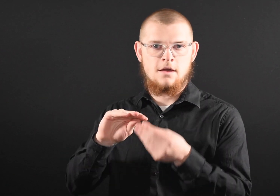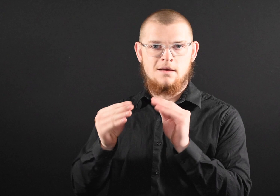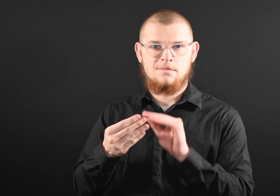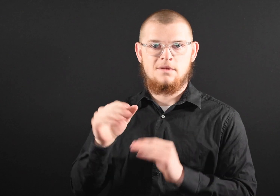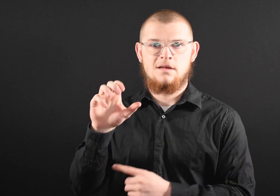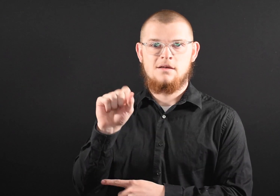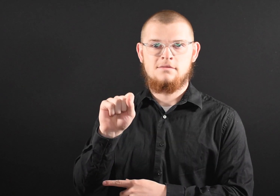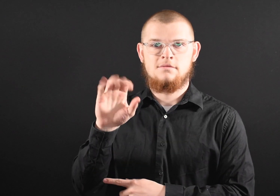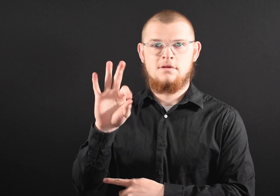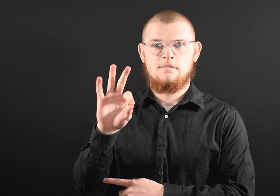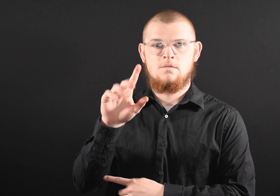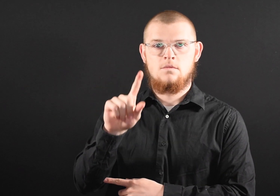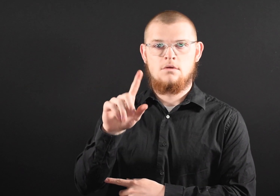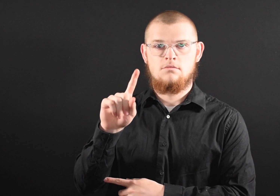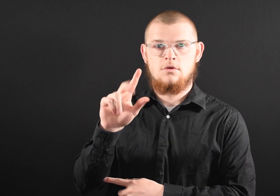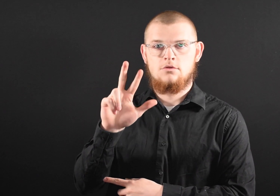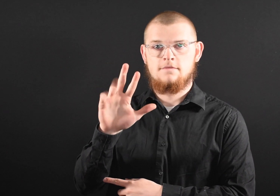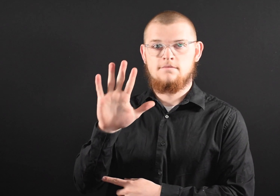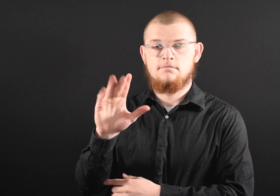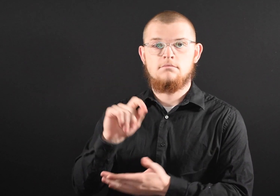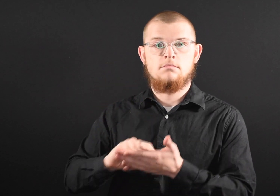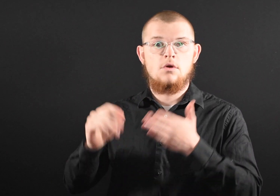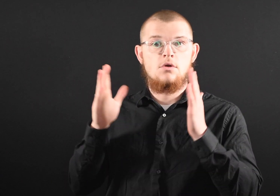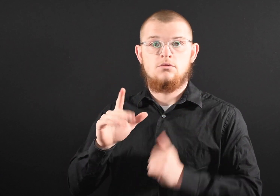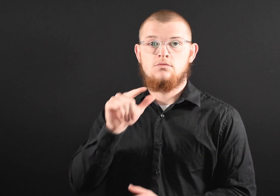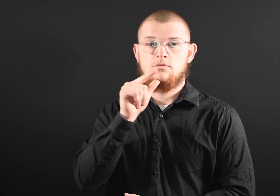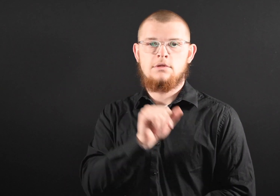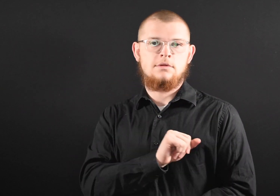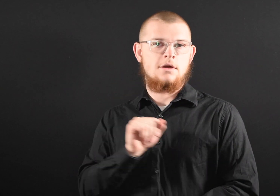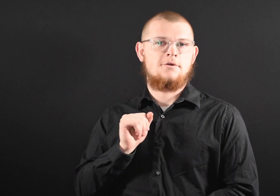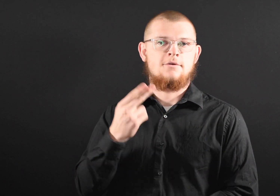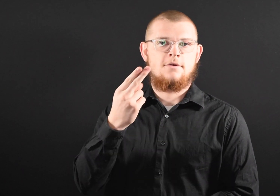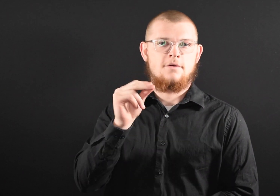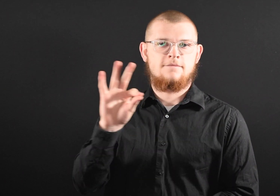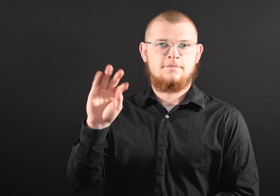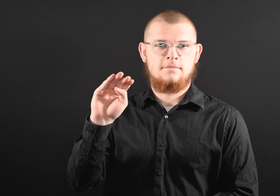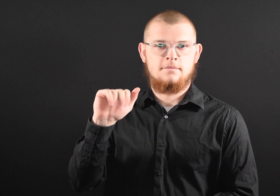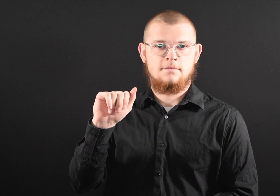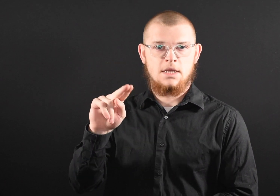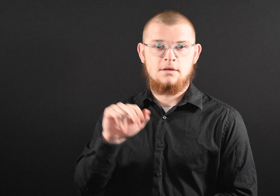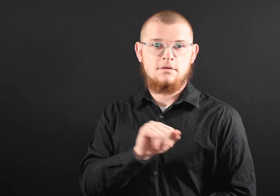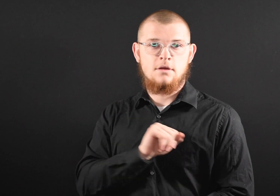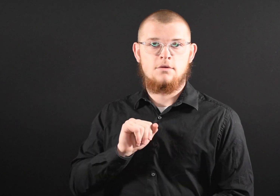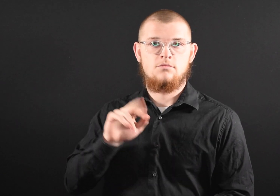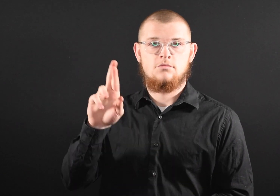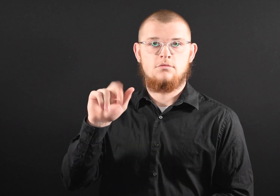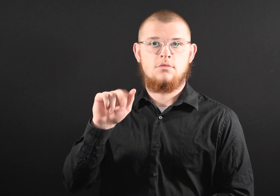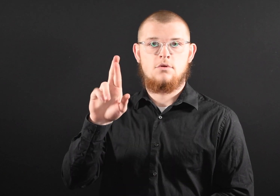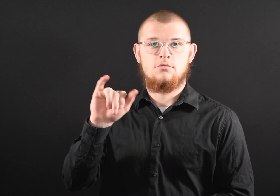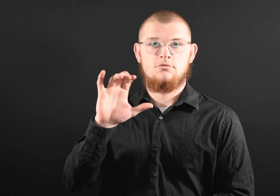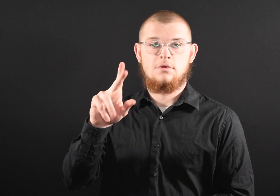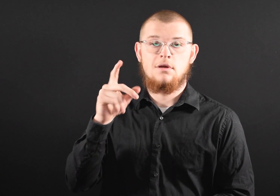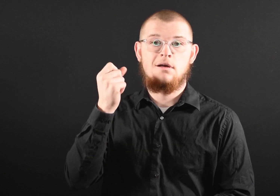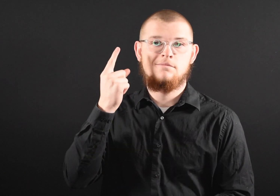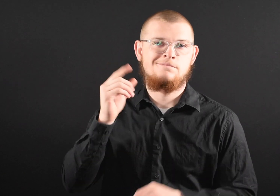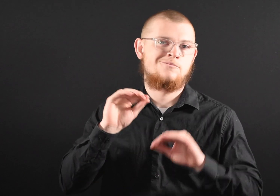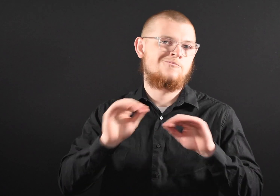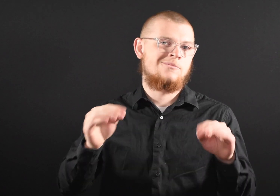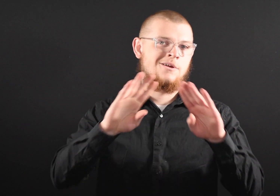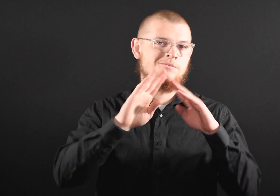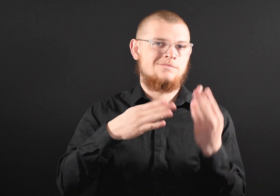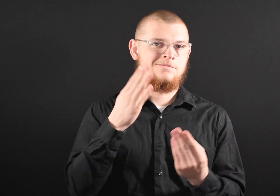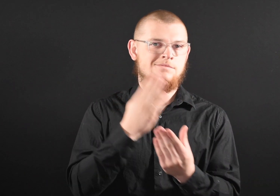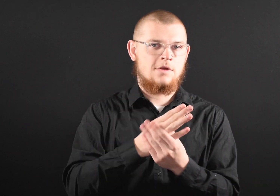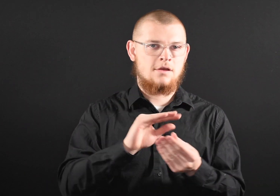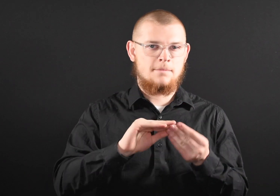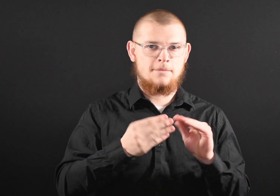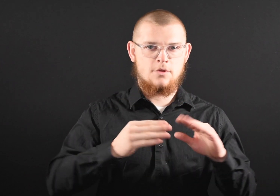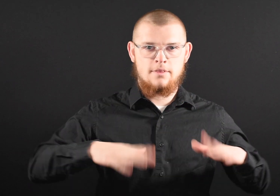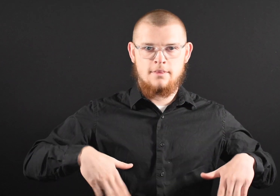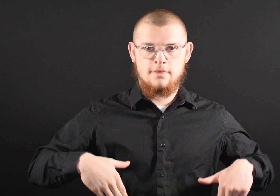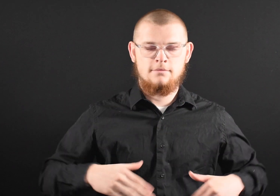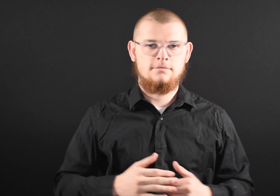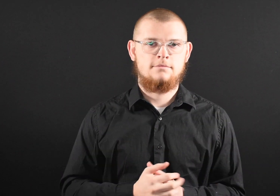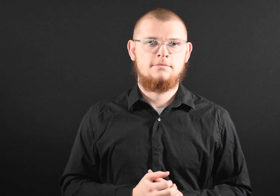The number is SF1135 and the authors are Senator Hoffman and Senator Rarick.